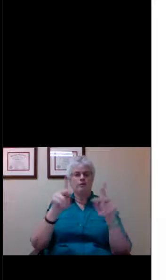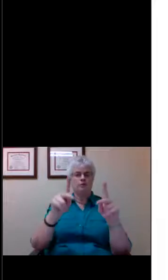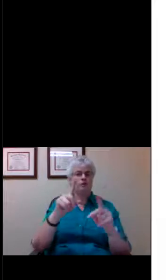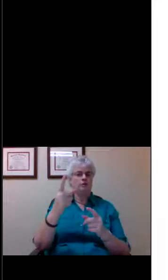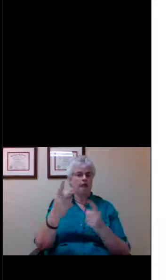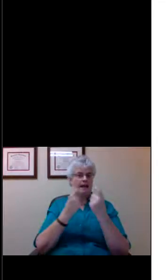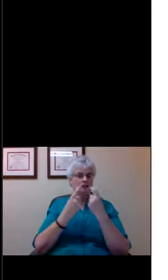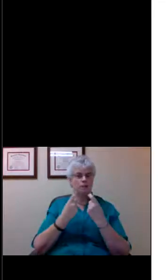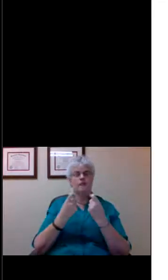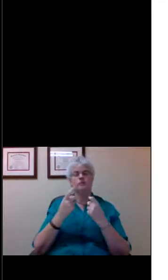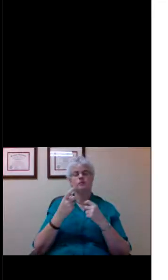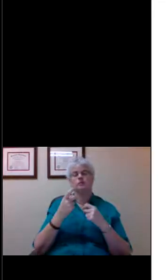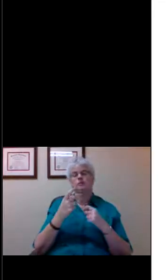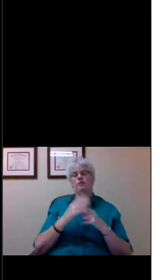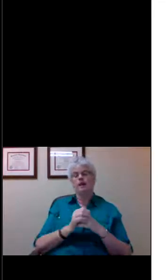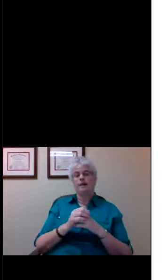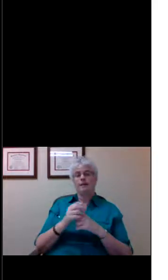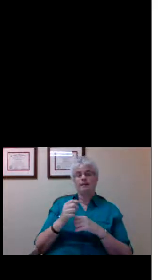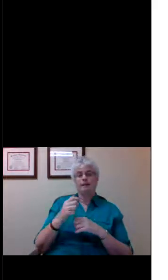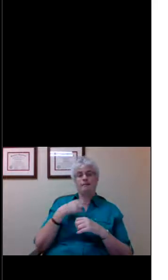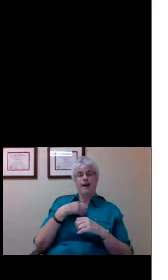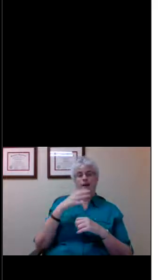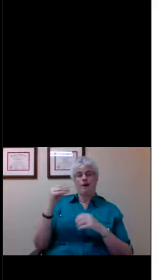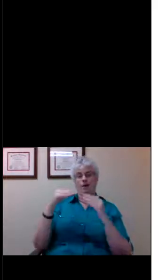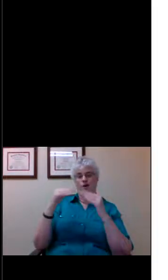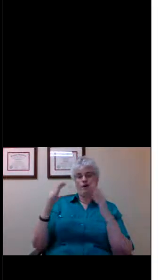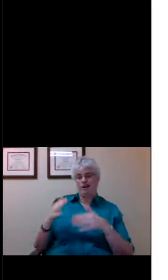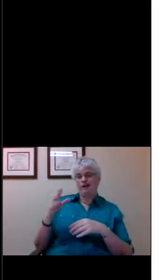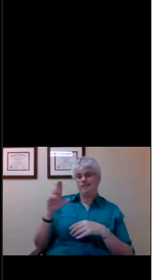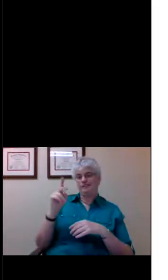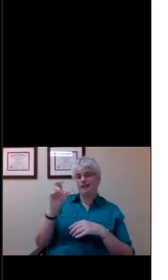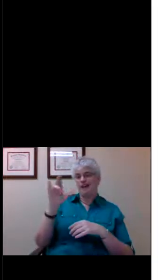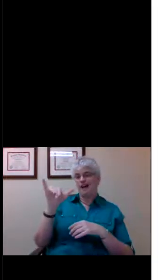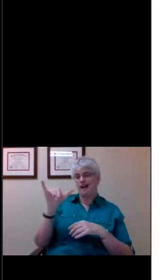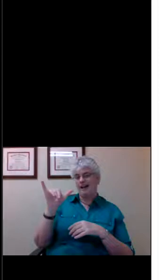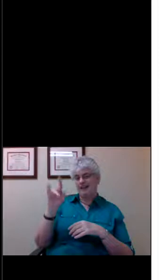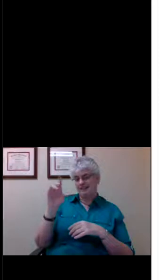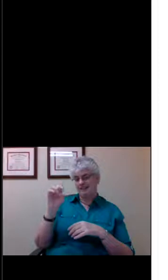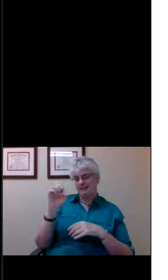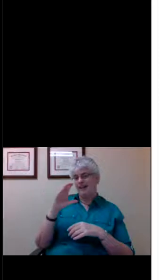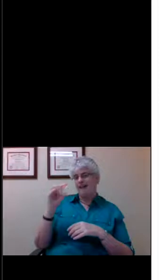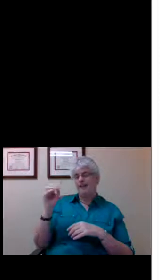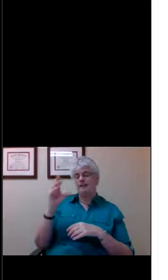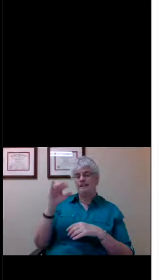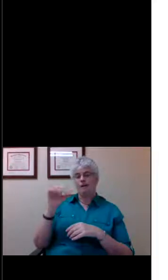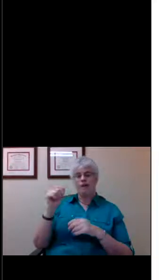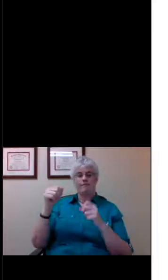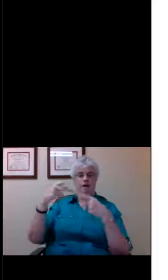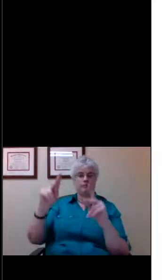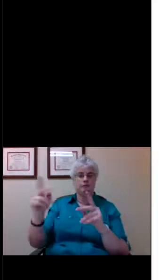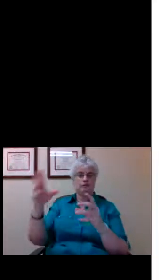sections you'll also have opportunities to ask questions. My colleague Skye and